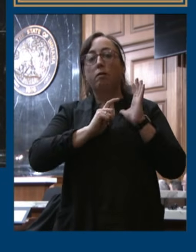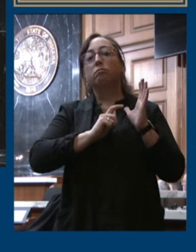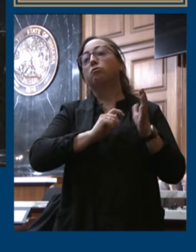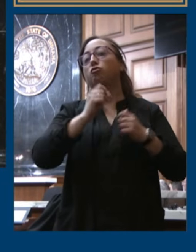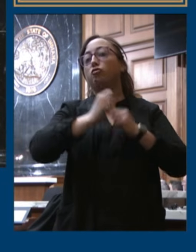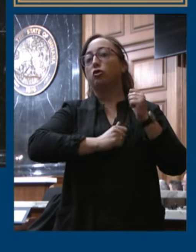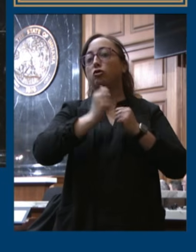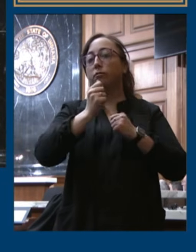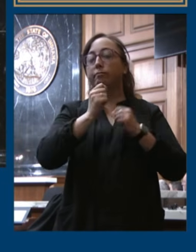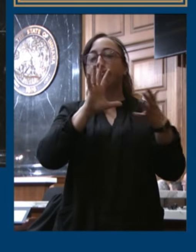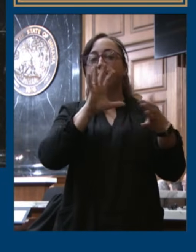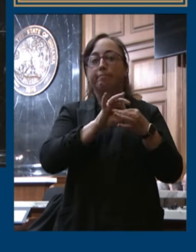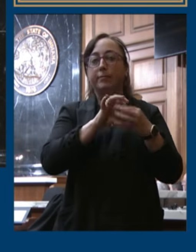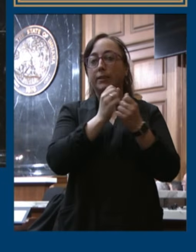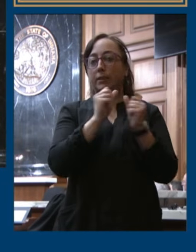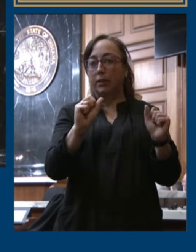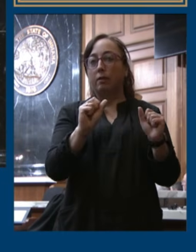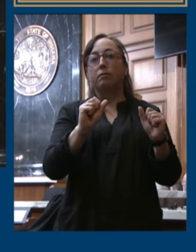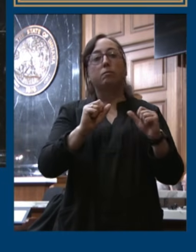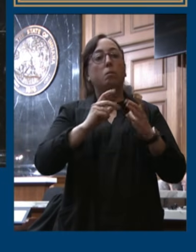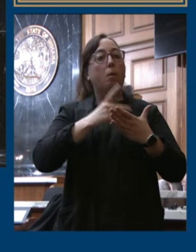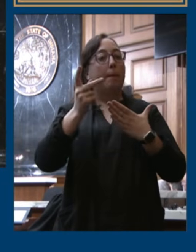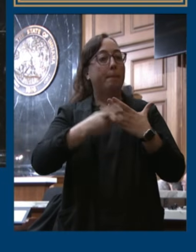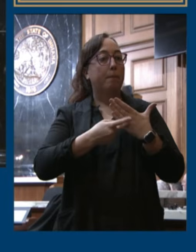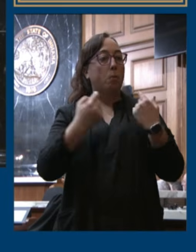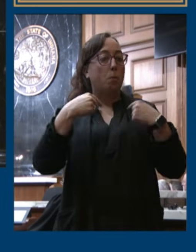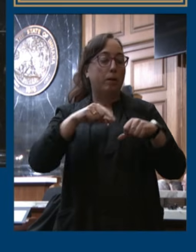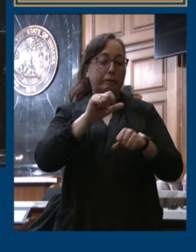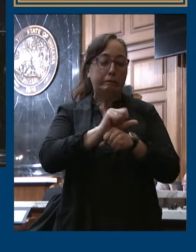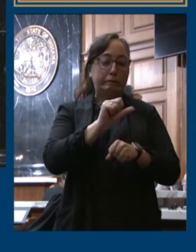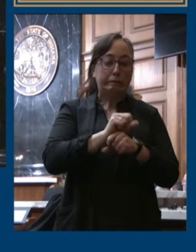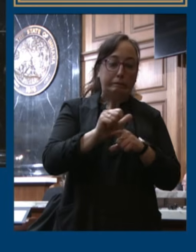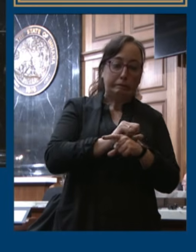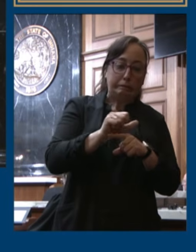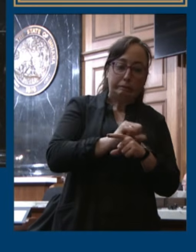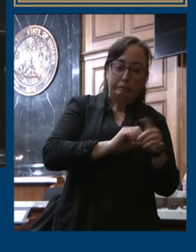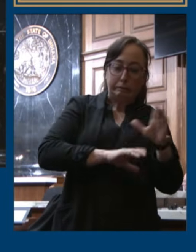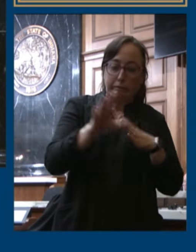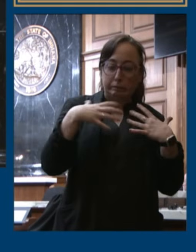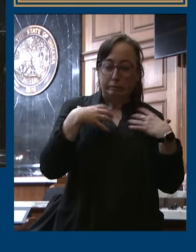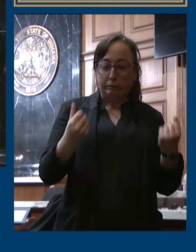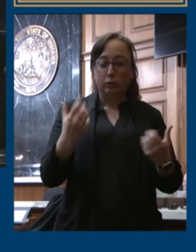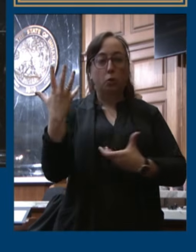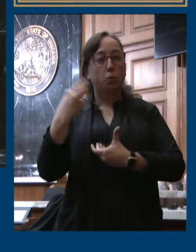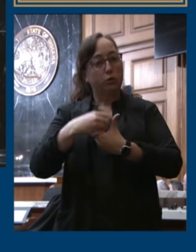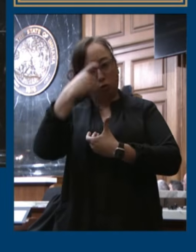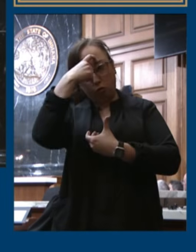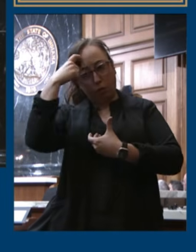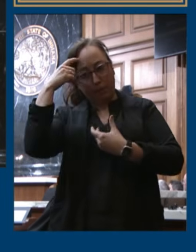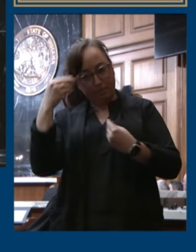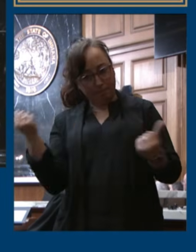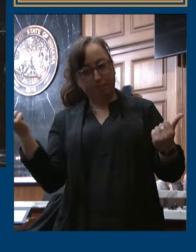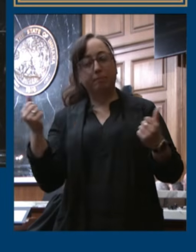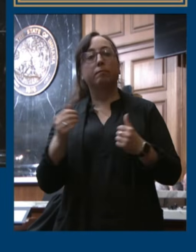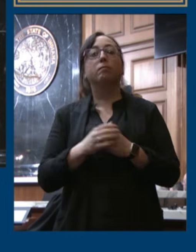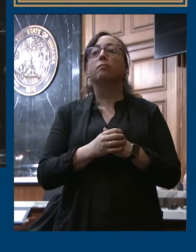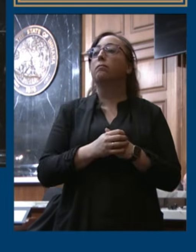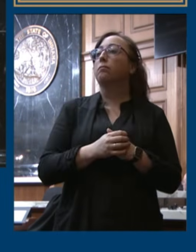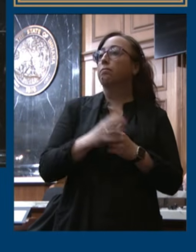STAY WHILE THEY WORK TO RESOLVE VARIOUS ISSUES, INCLUDING TRAUMA, THAT BROUGHT THEM INTO THE SYSTEM. AND SO, HE WORKED WITH HIS COMMUNITY, INCLUDING